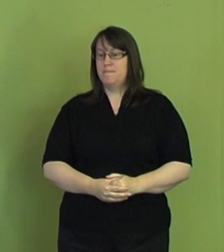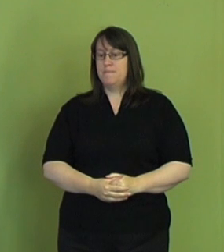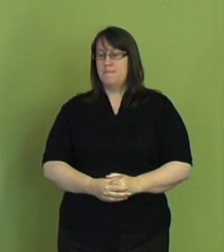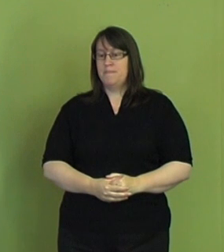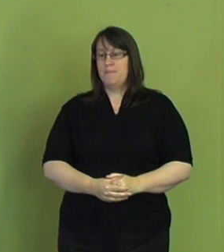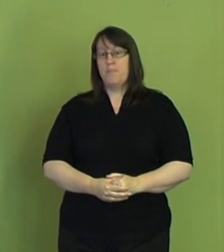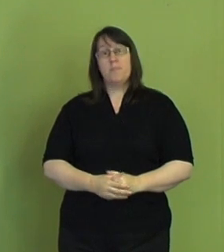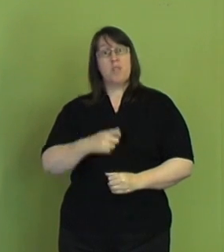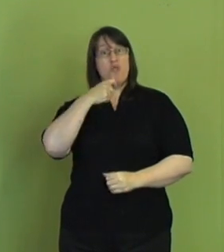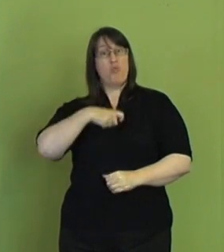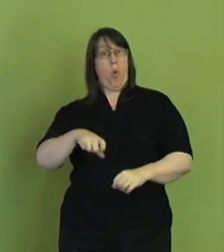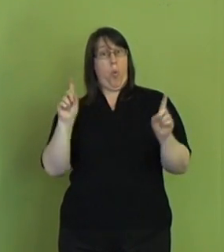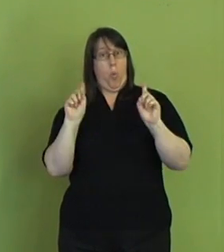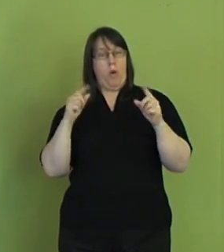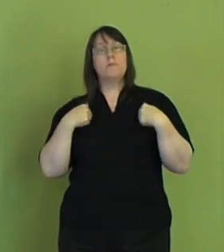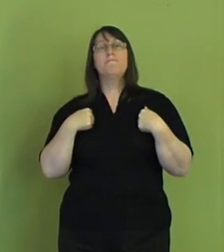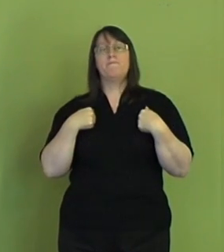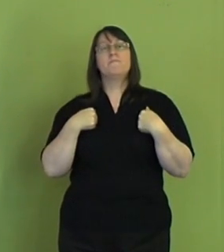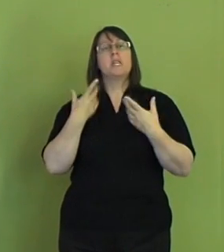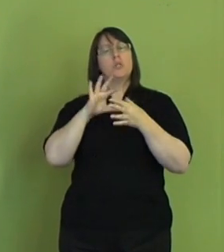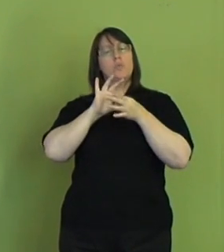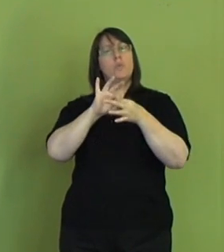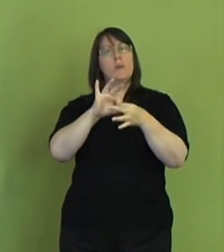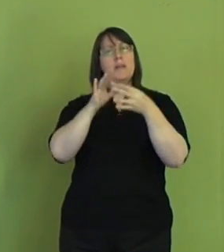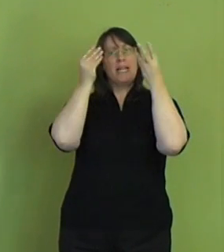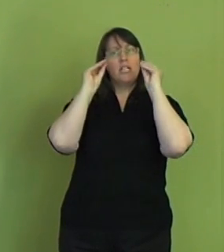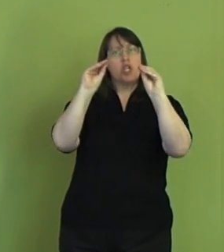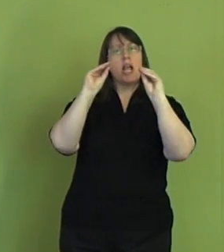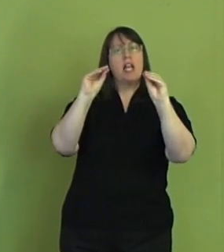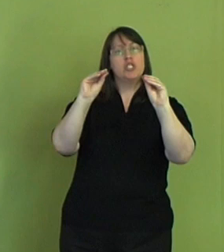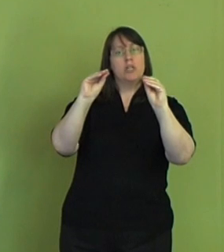My role is to coordinate the education professional development that we provide